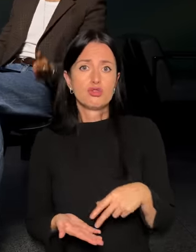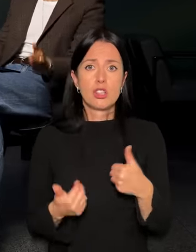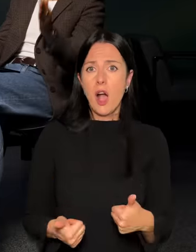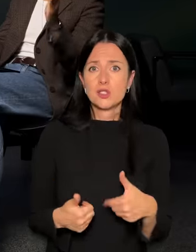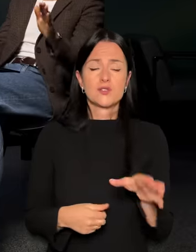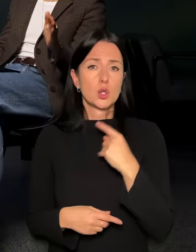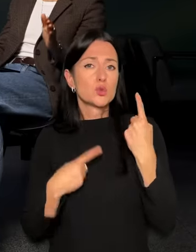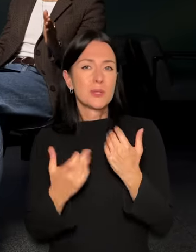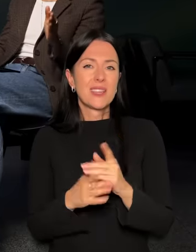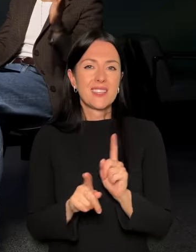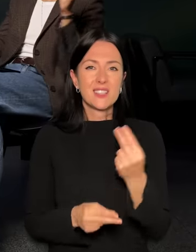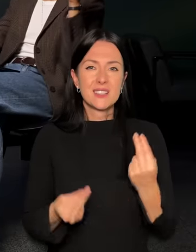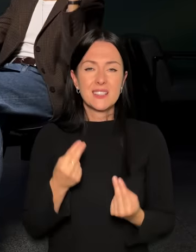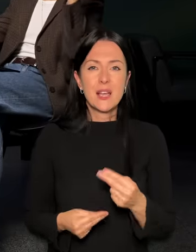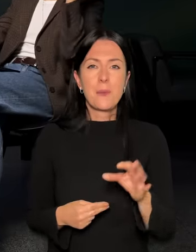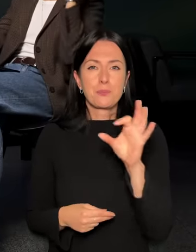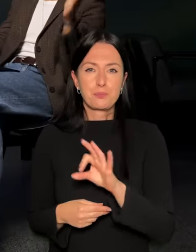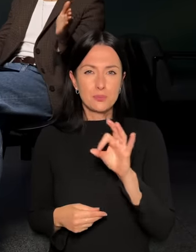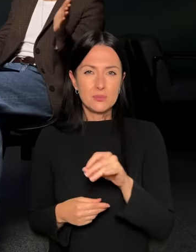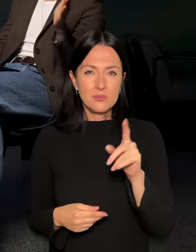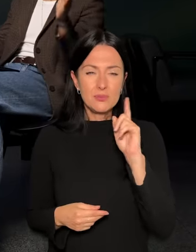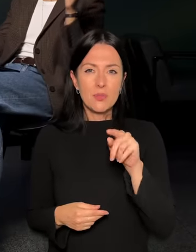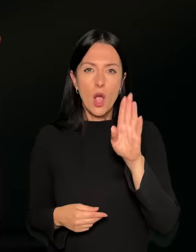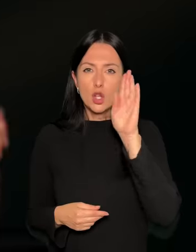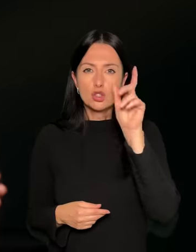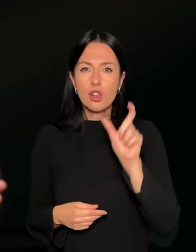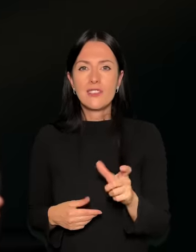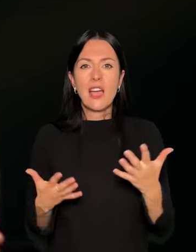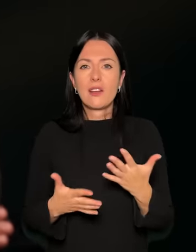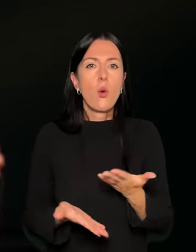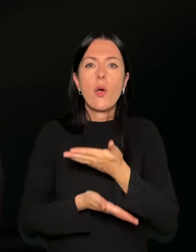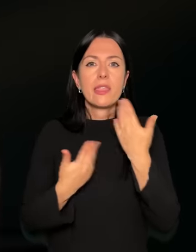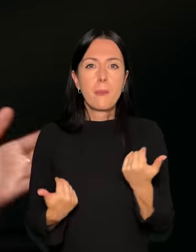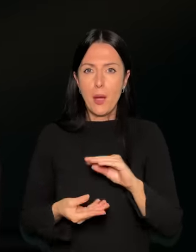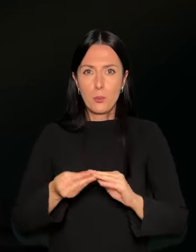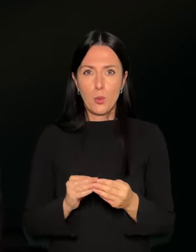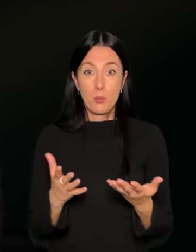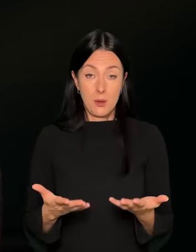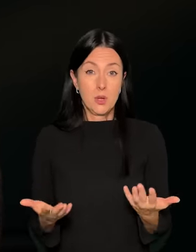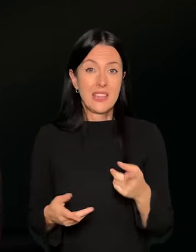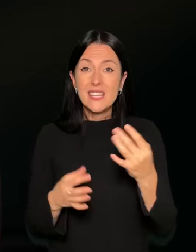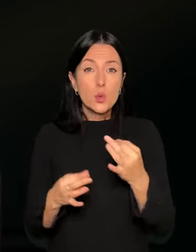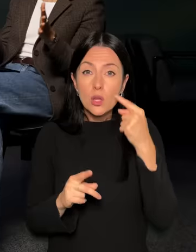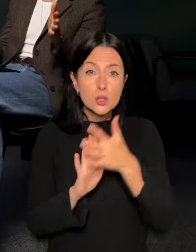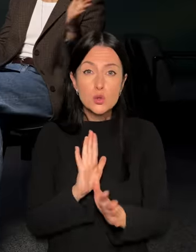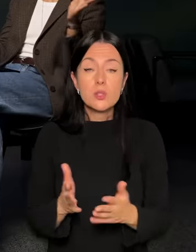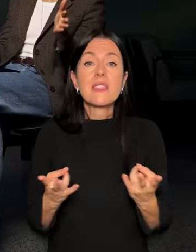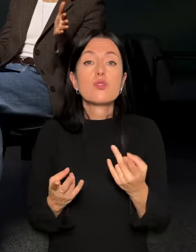There's a joke about a white cisgender man, you know, someone who has no problems at all. Well, you'll never understand why there should be a ramp there.